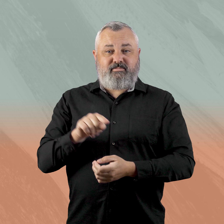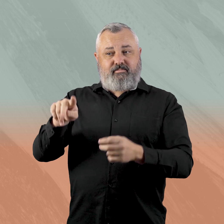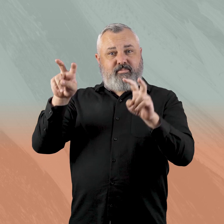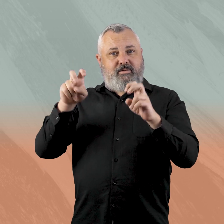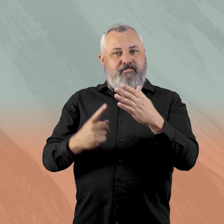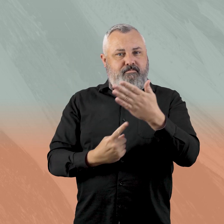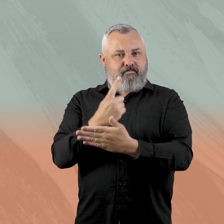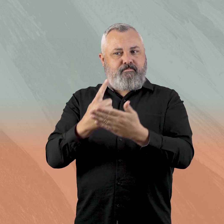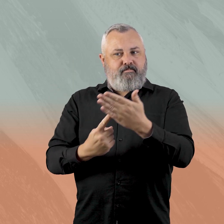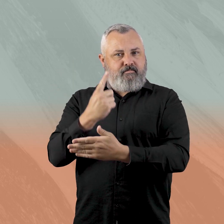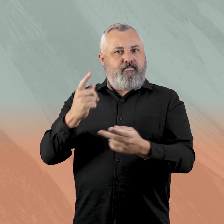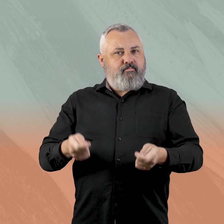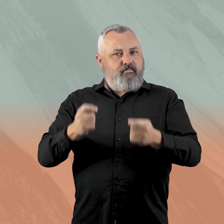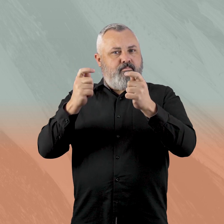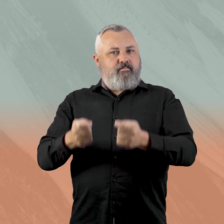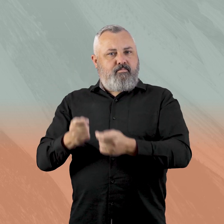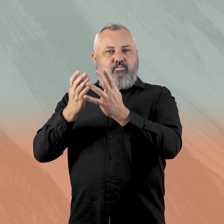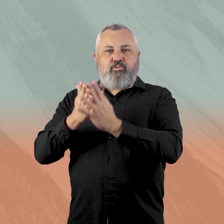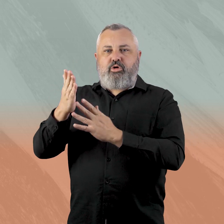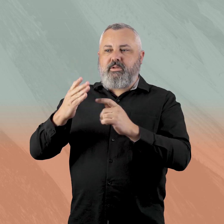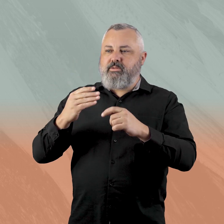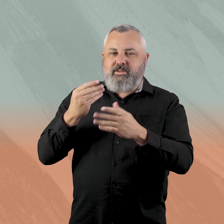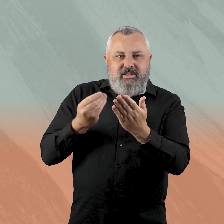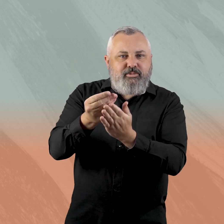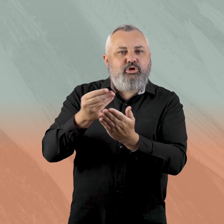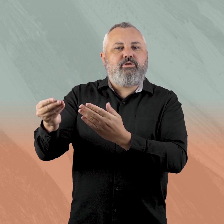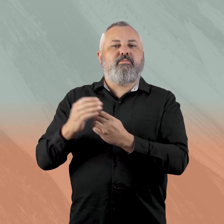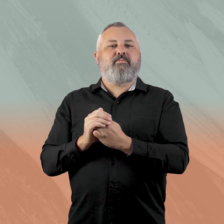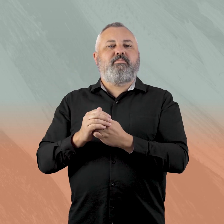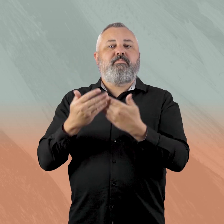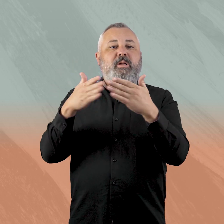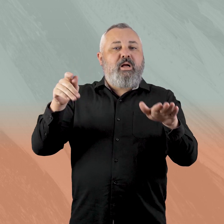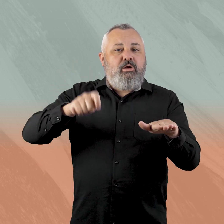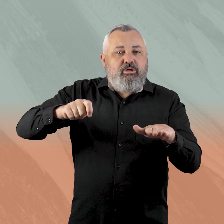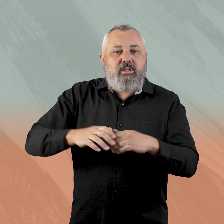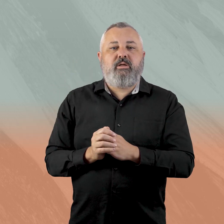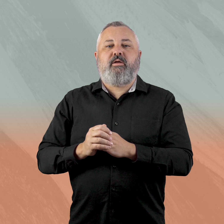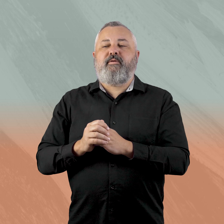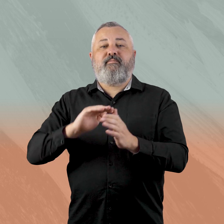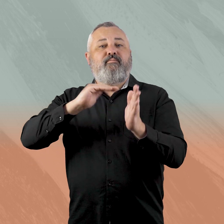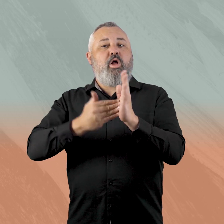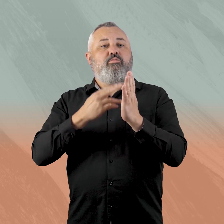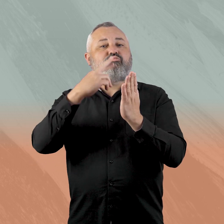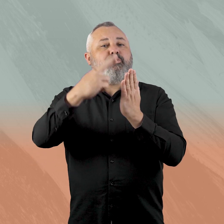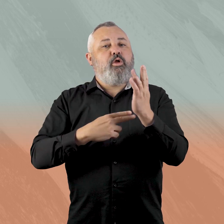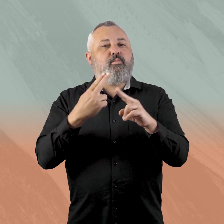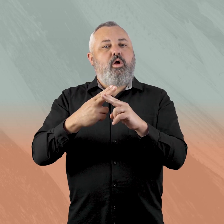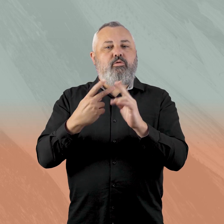repeated theme in the submissions, public hearings and Final Report for the